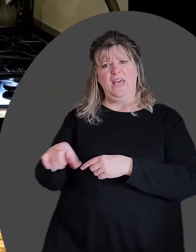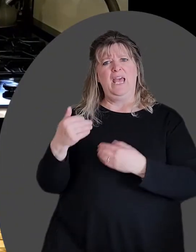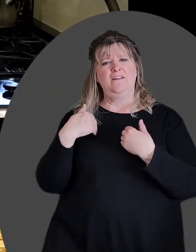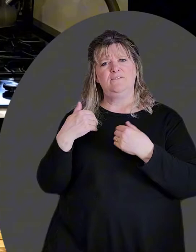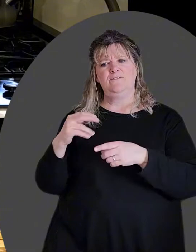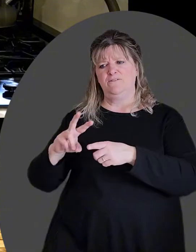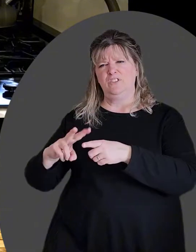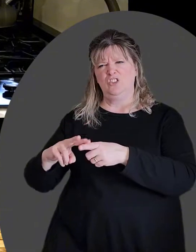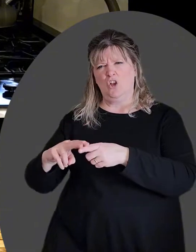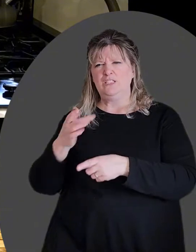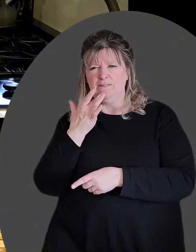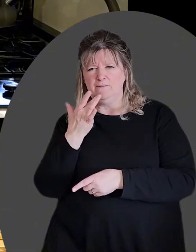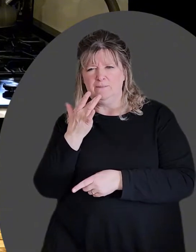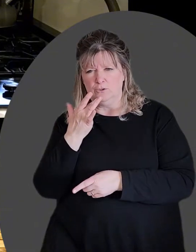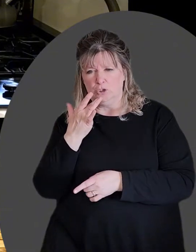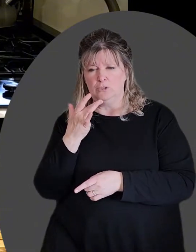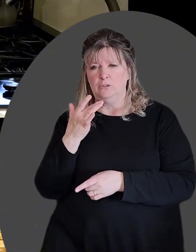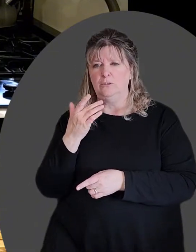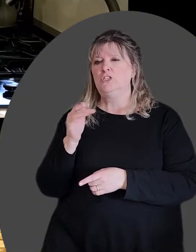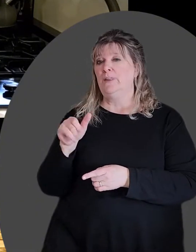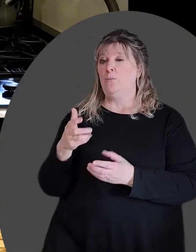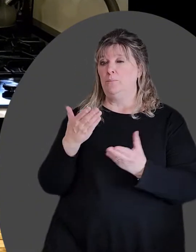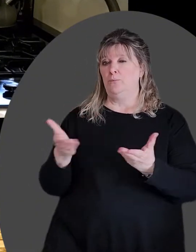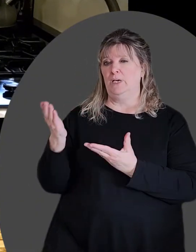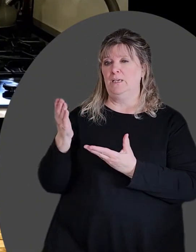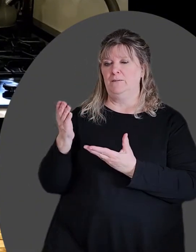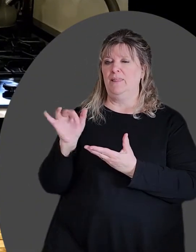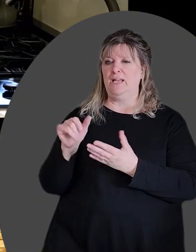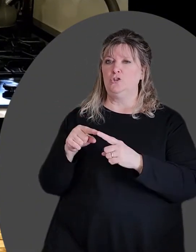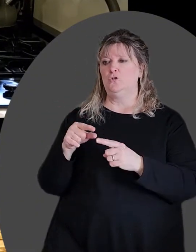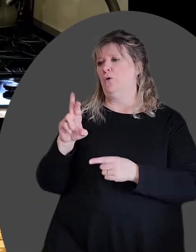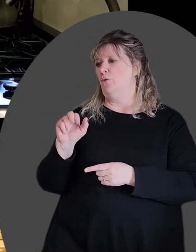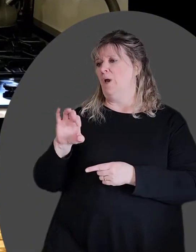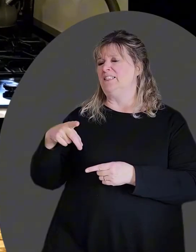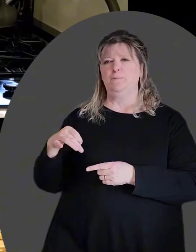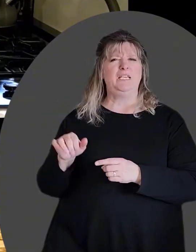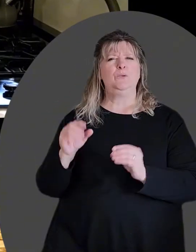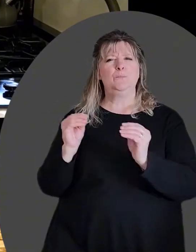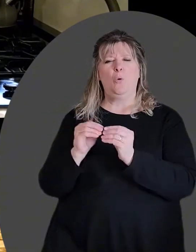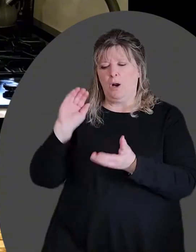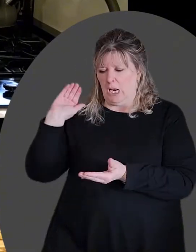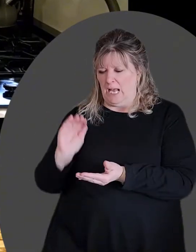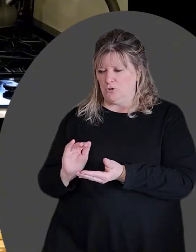the recipe and because that's more concentrated there was less liquid to begin with